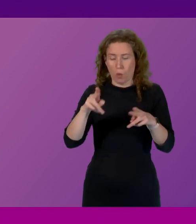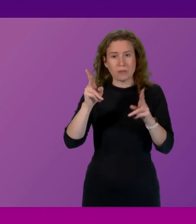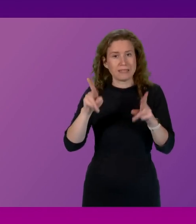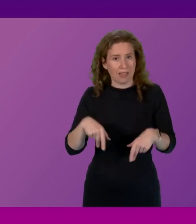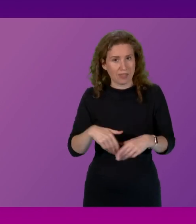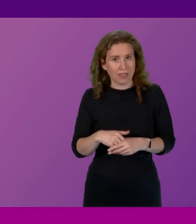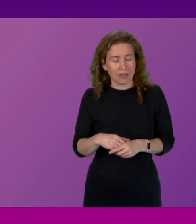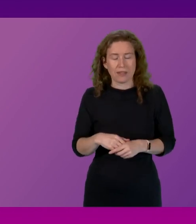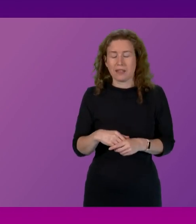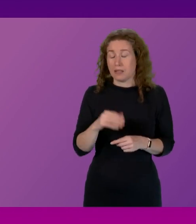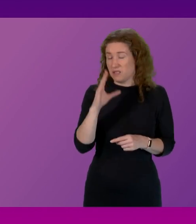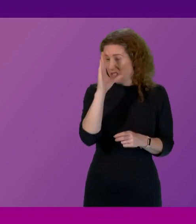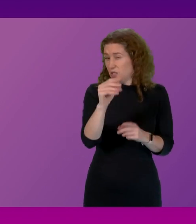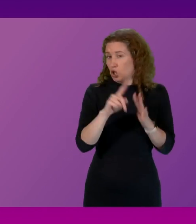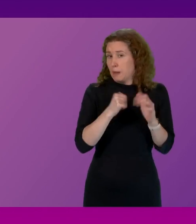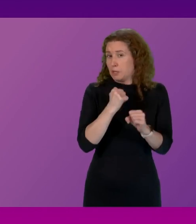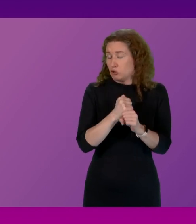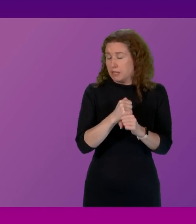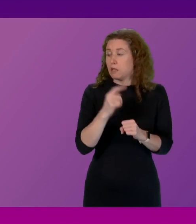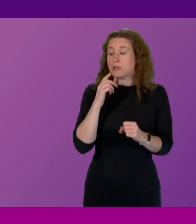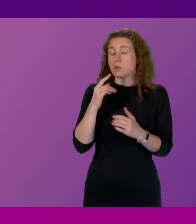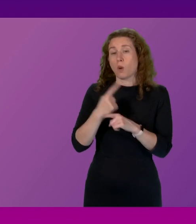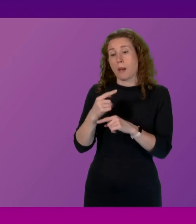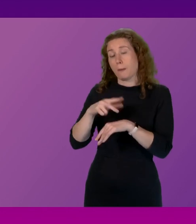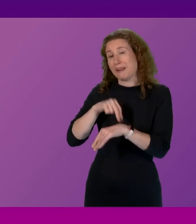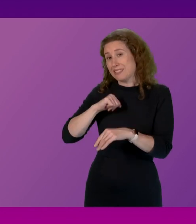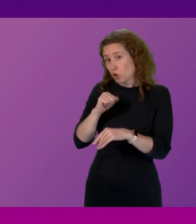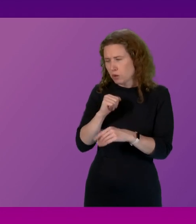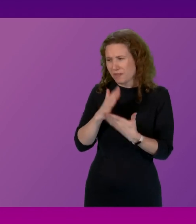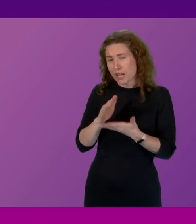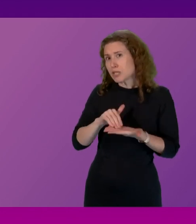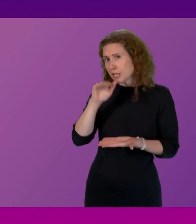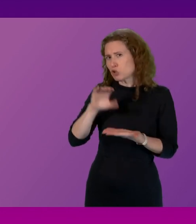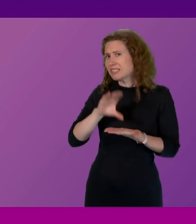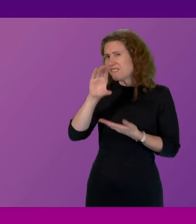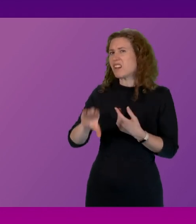What I would say to Jamie Greene is that we have increased funding to Police Scotland